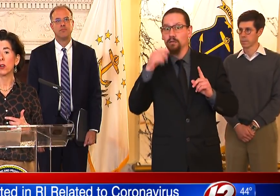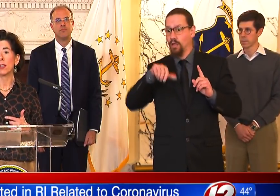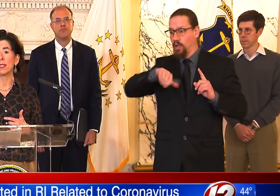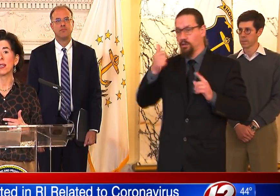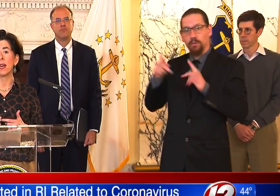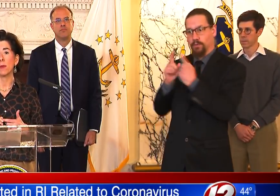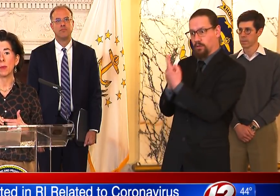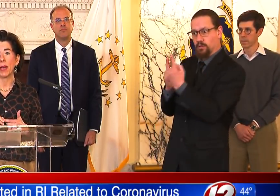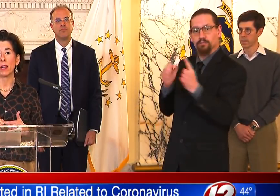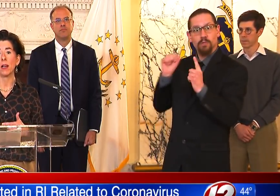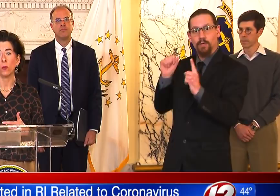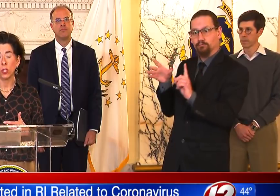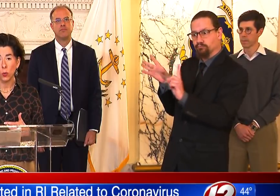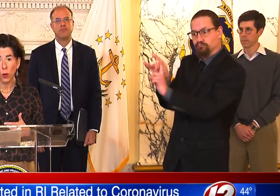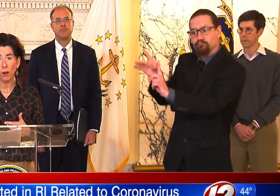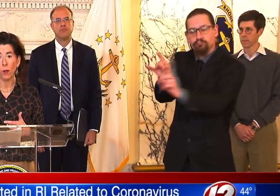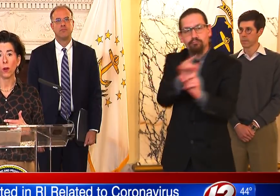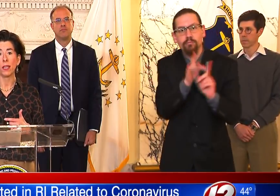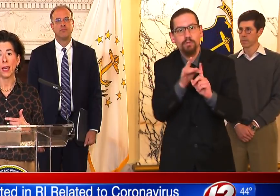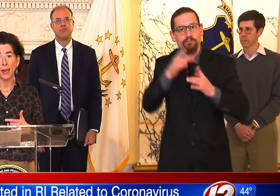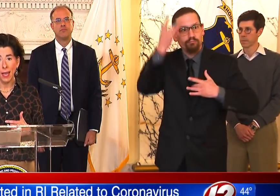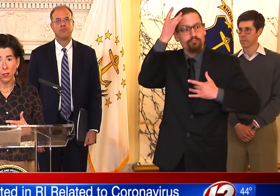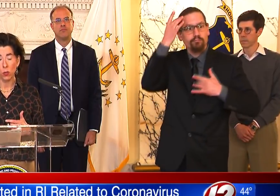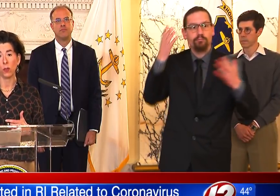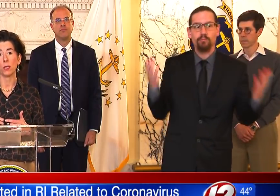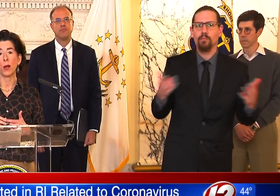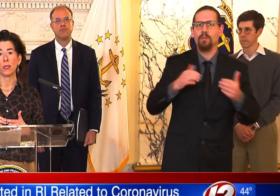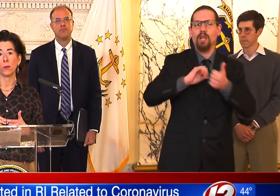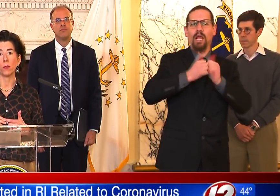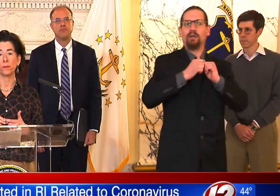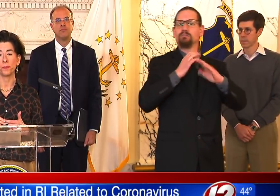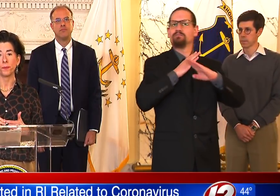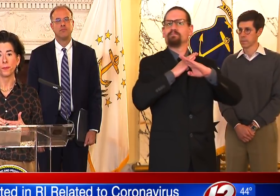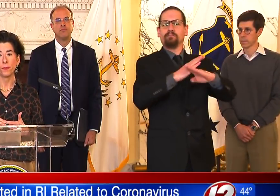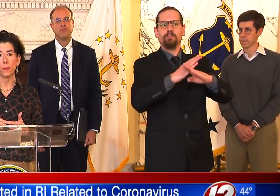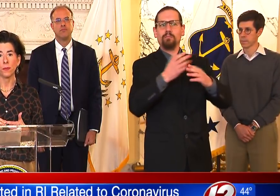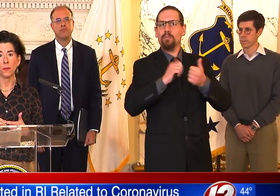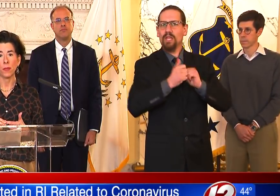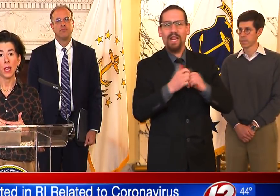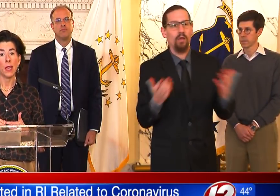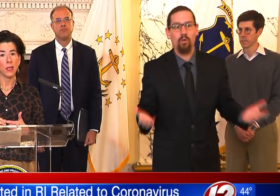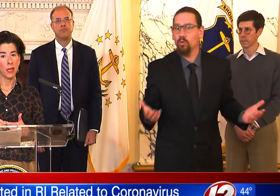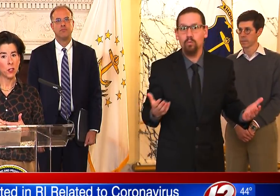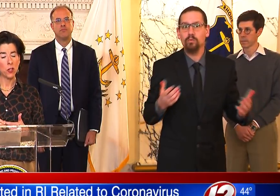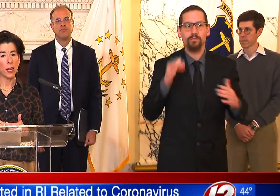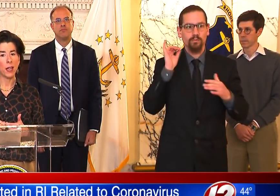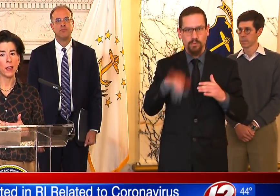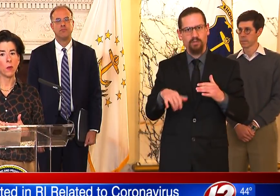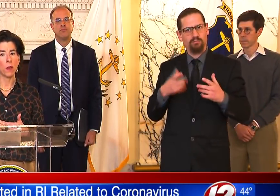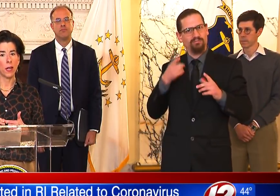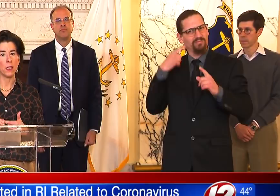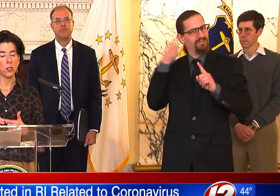RHODE ISLANDERS AT RISK, AND MAKING IT IMPOSSIBLE FOR US TO DO WHAT CAN BE DONE TO KEEP SAFE AND GET TO THE BUSINESS OF